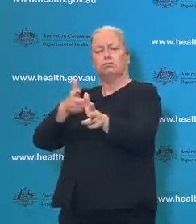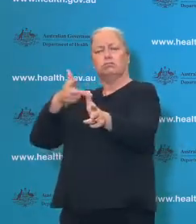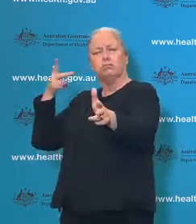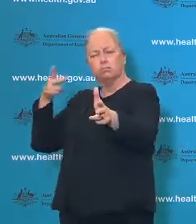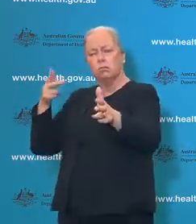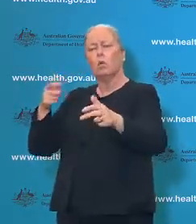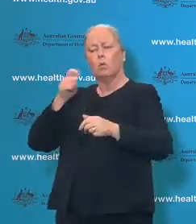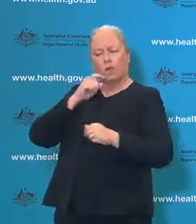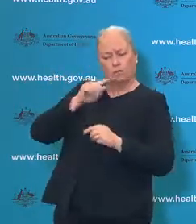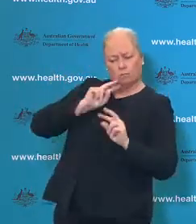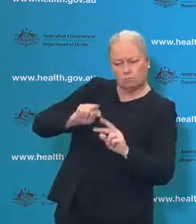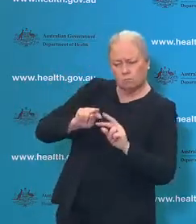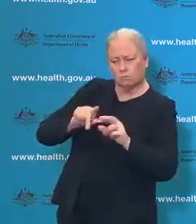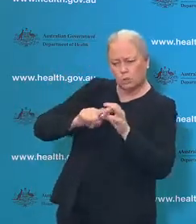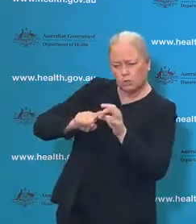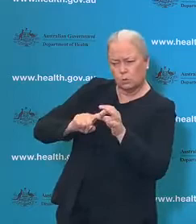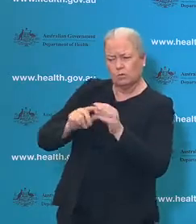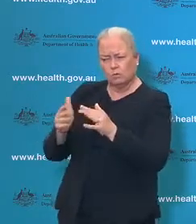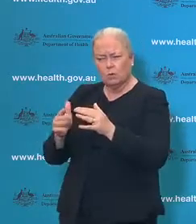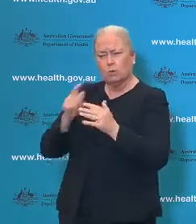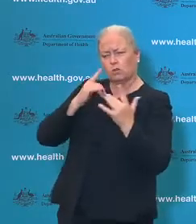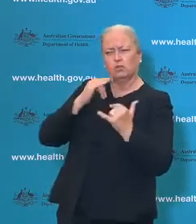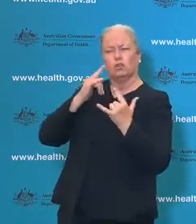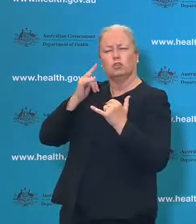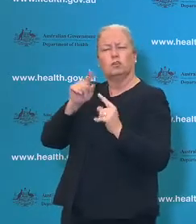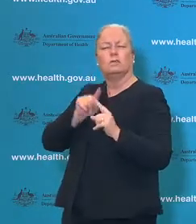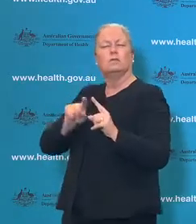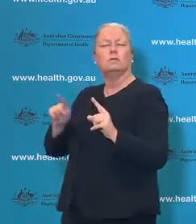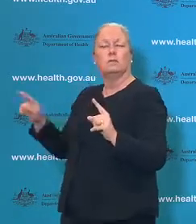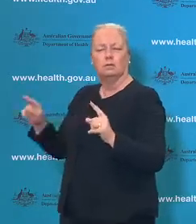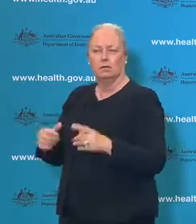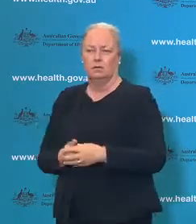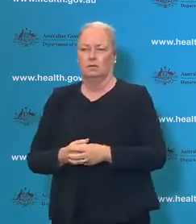these measures will see the current contingent of over 400 ADF personnel